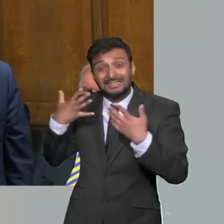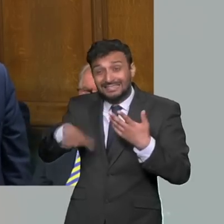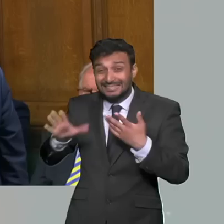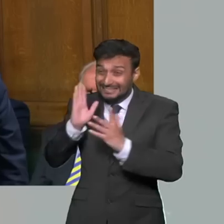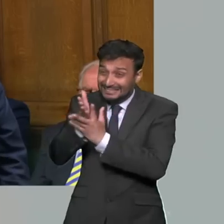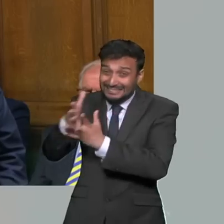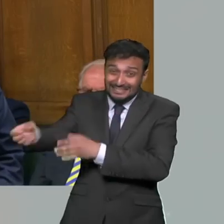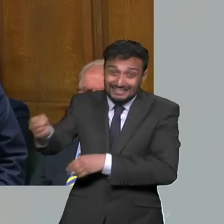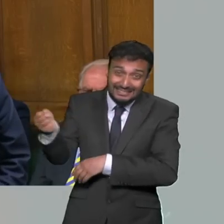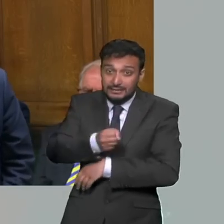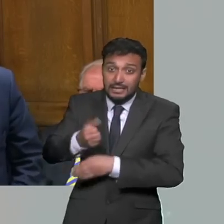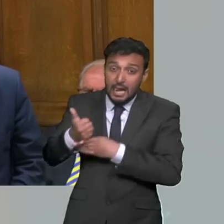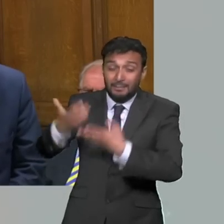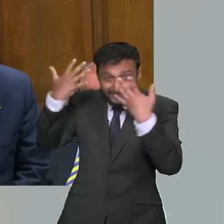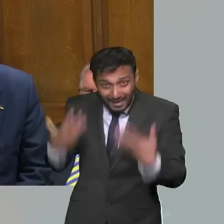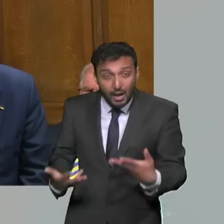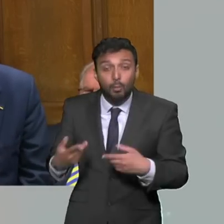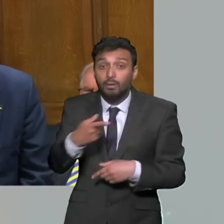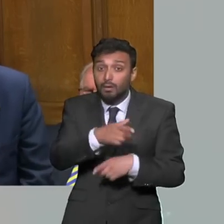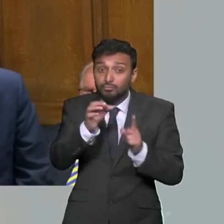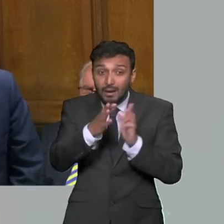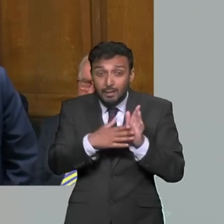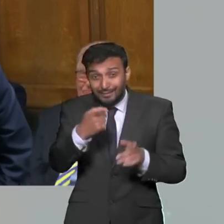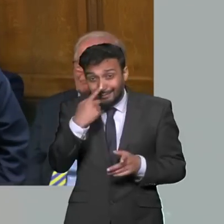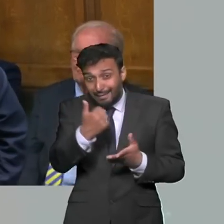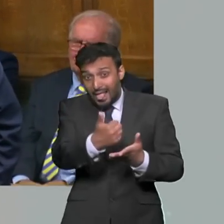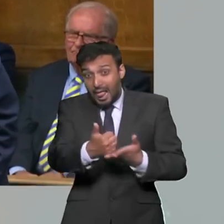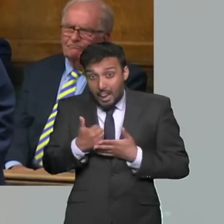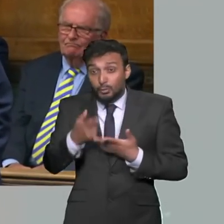Will the Prime Minister help us cut through that red tape and help these people, as we